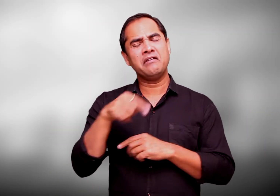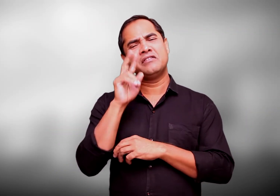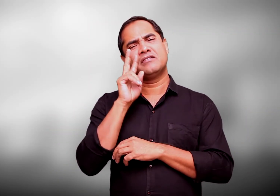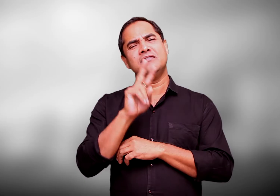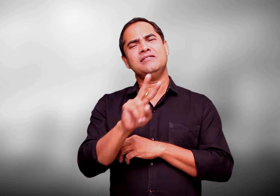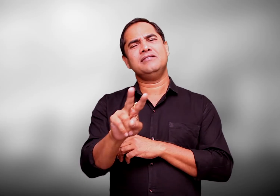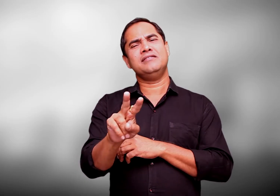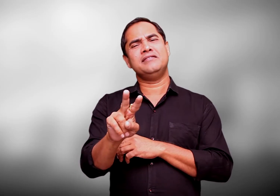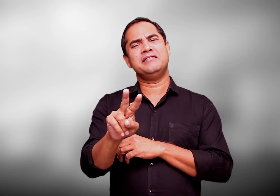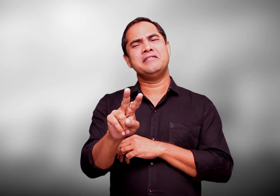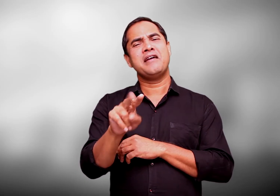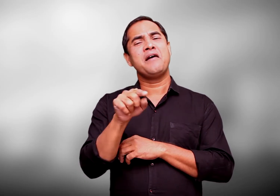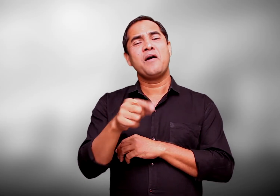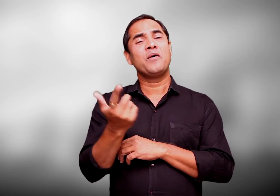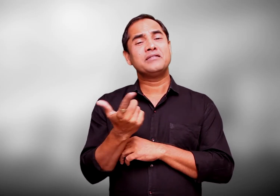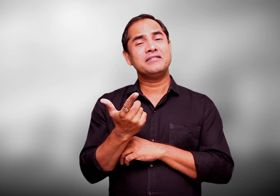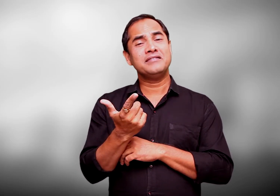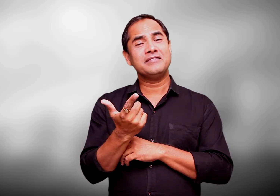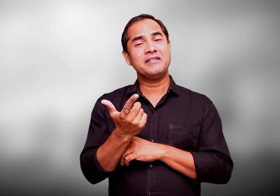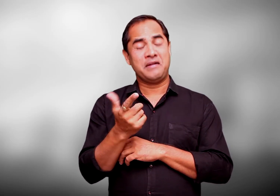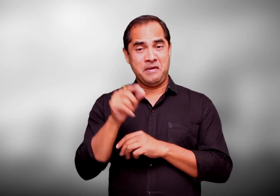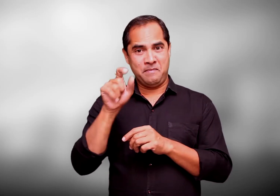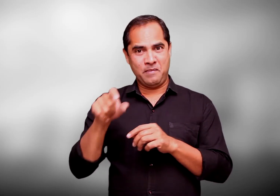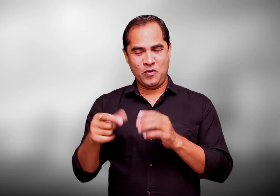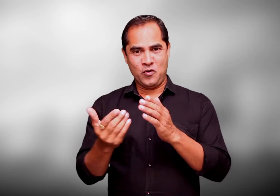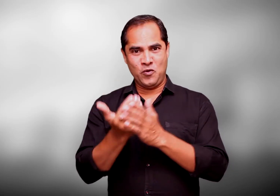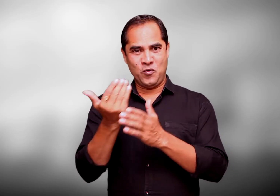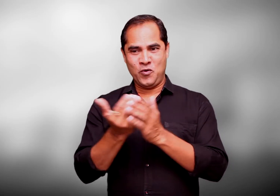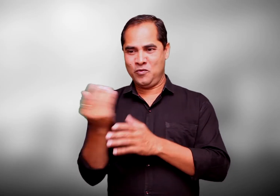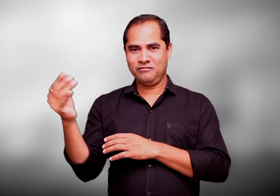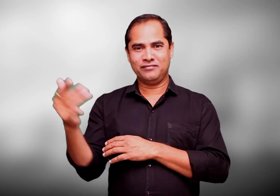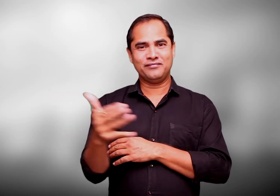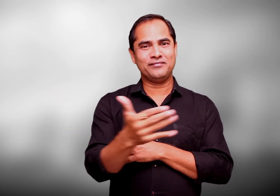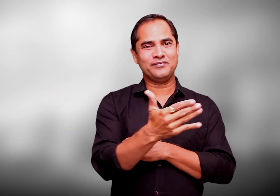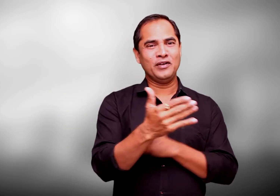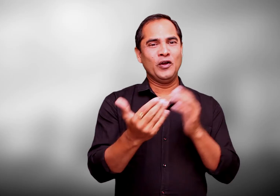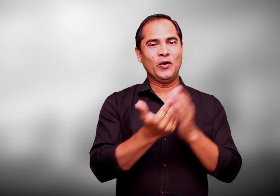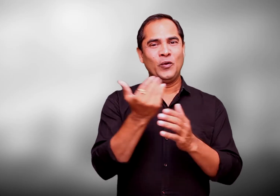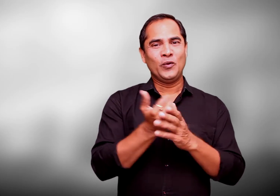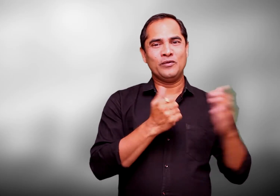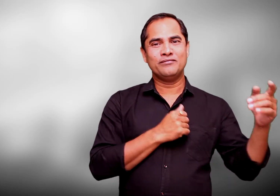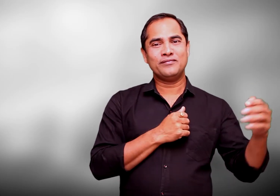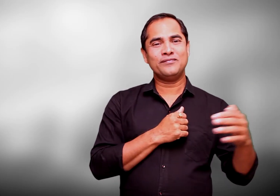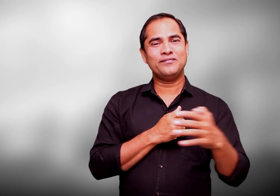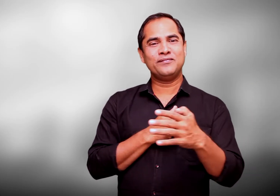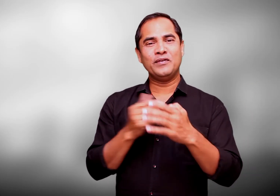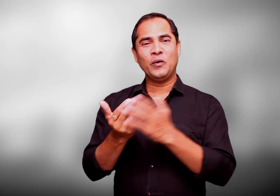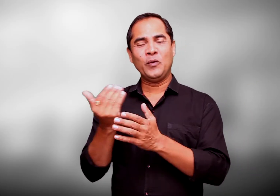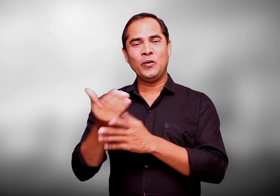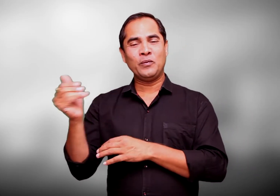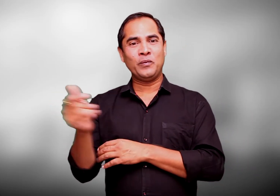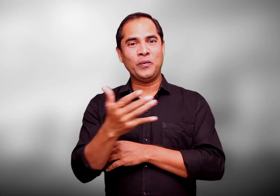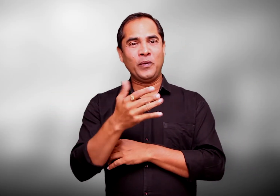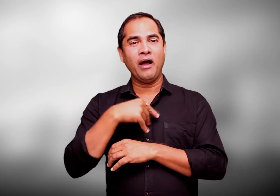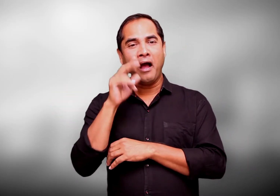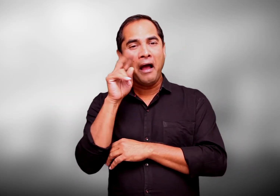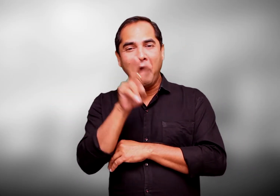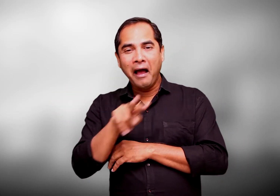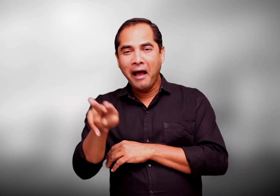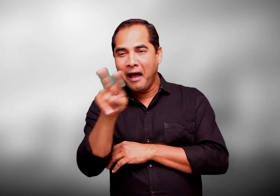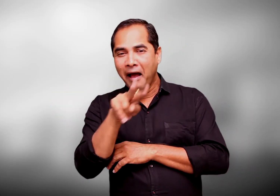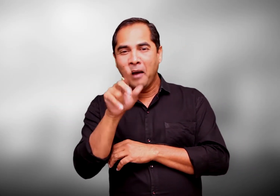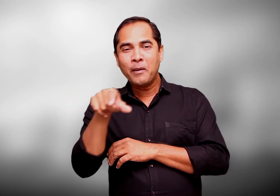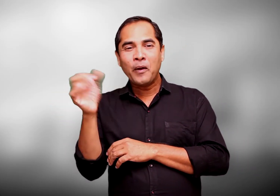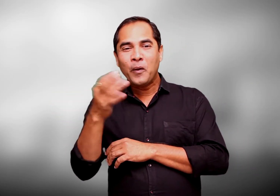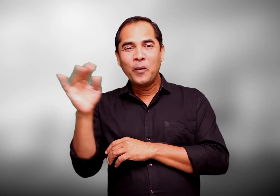back. The sight of the bus filled each time with a new set of passengers was